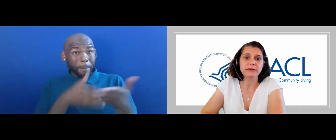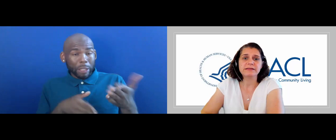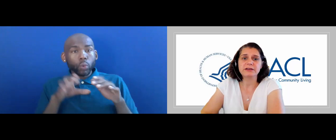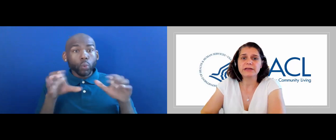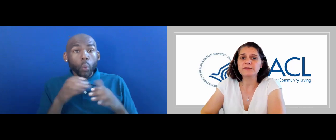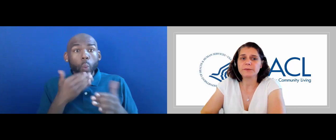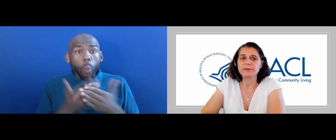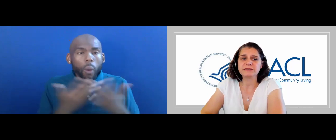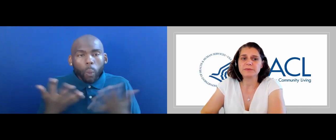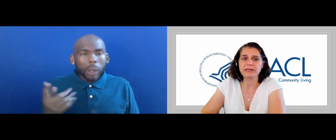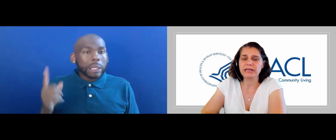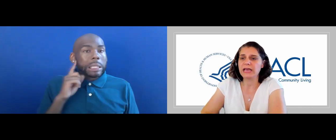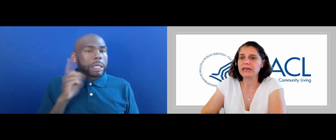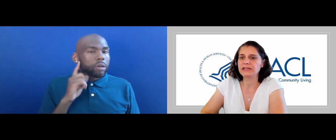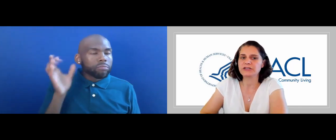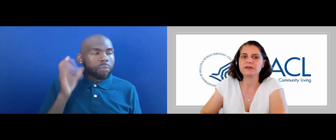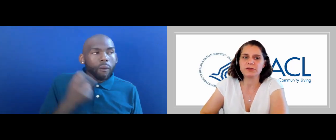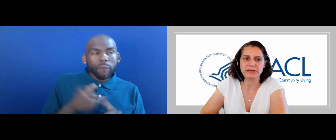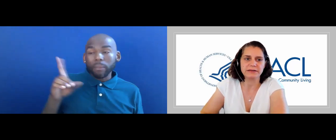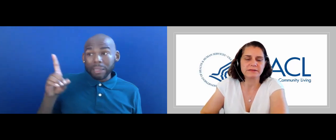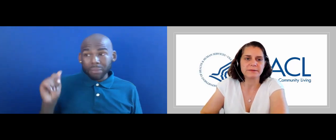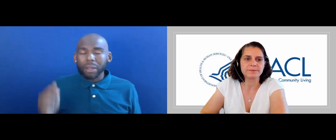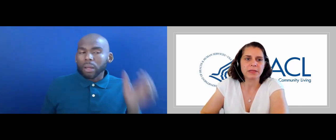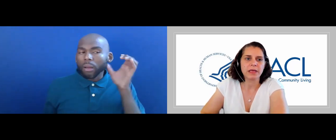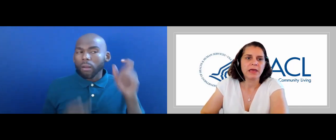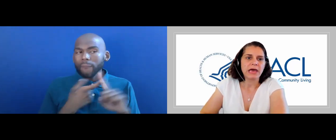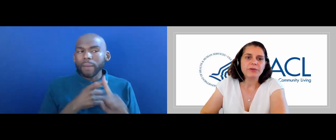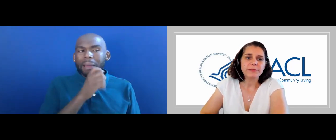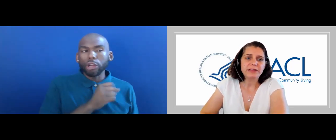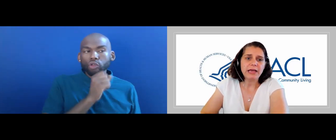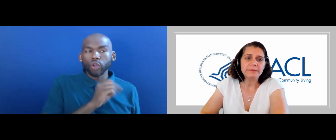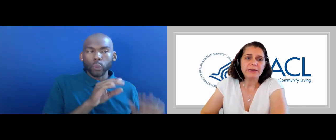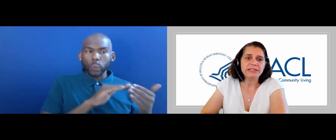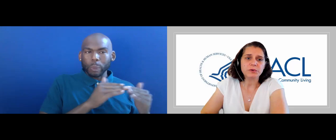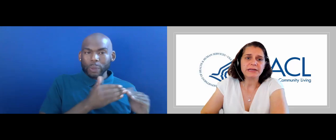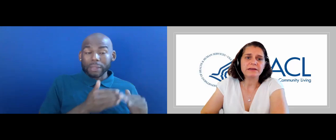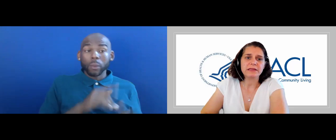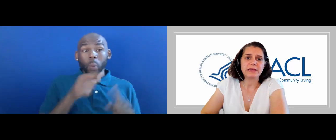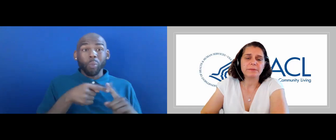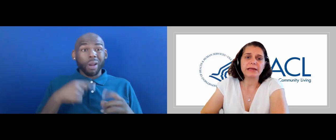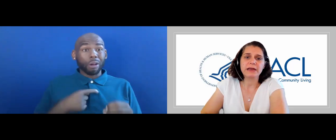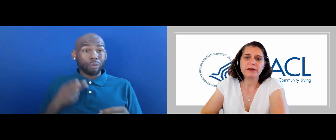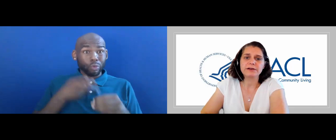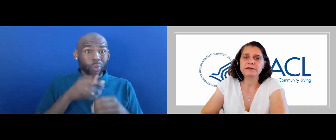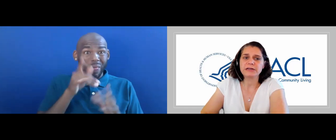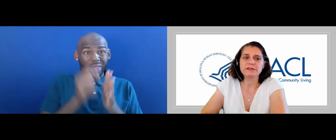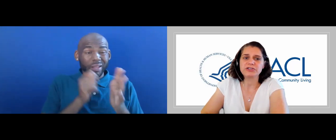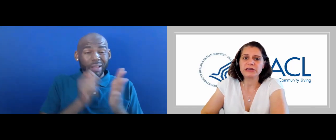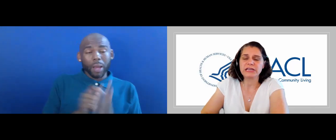HEARING FROM THE DISABILITY AND AGING COMMUNITIES. FROM THE TIME I JOINED THE BIDEN-HARRIS ADMINISTRATION IN